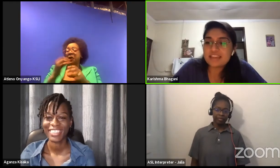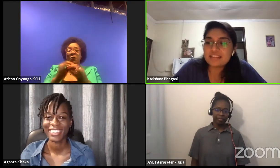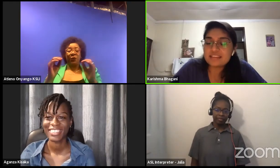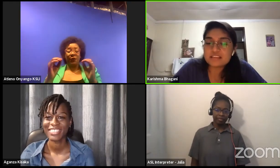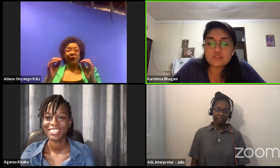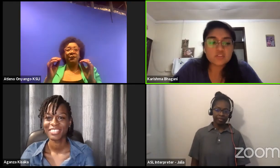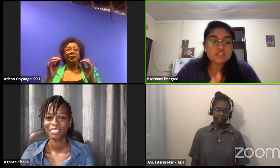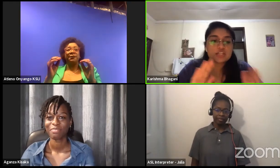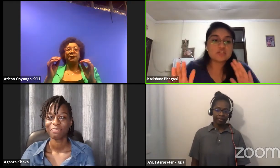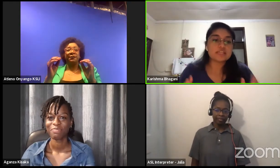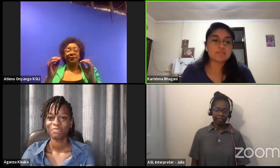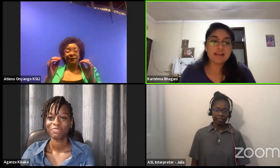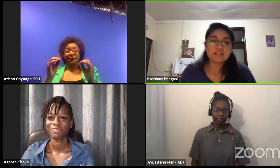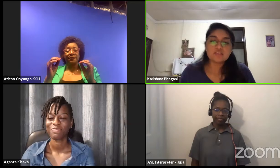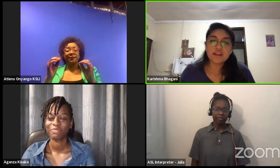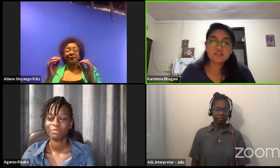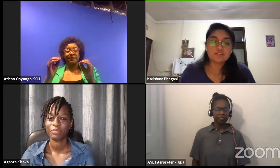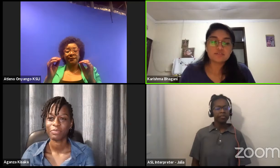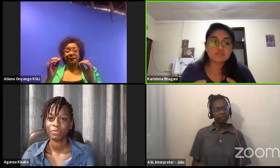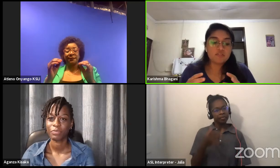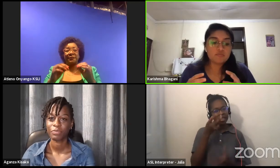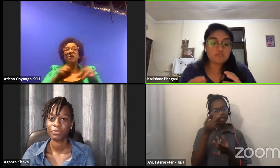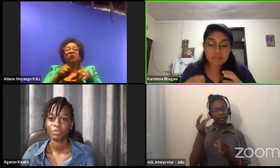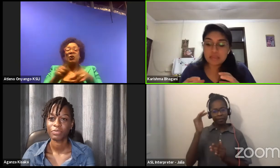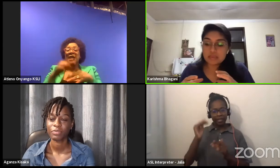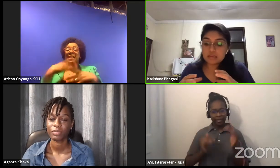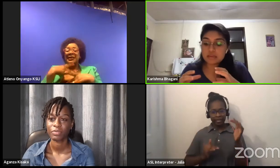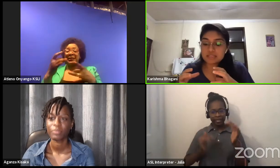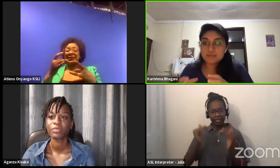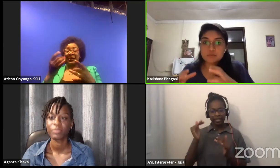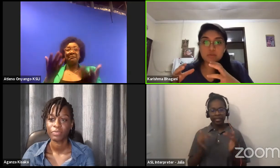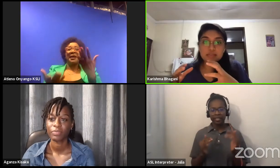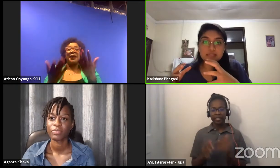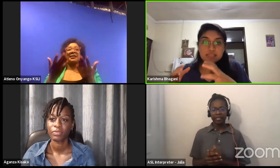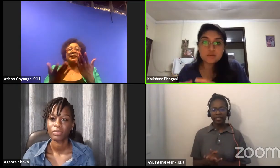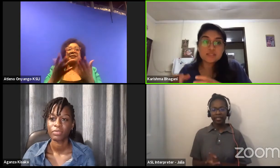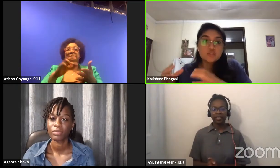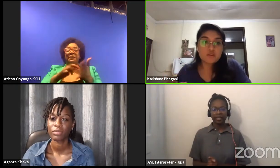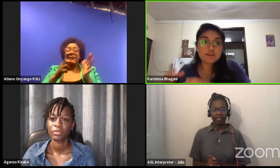Yeah, I think that it's also such an interesting balance right? Of being in a space where you can continuously generate